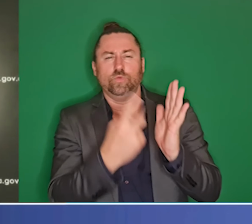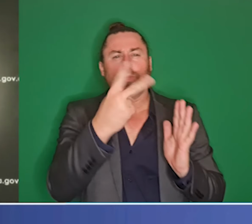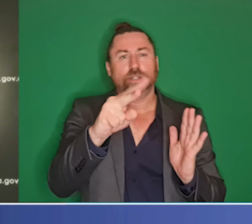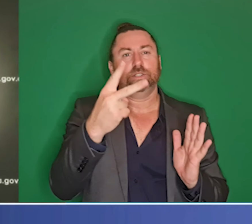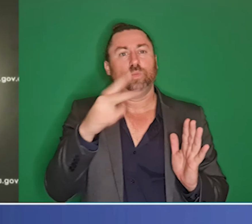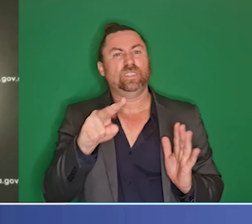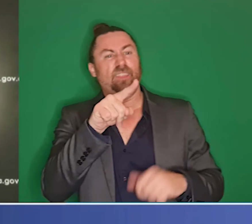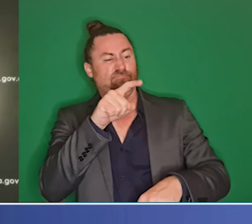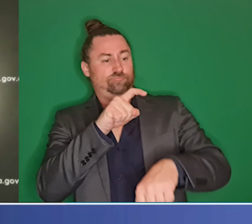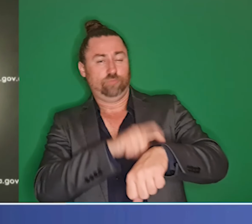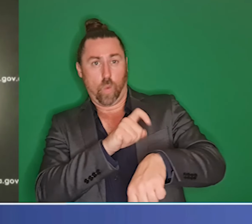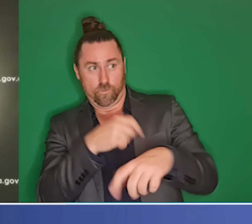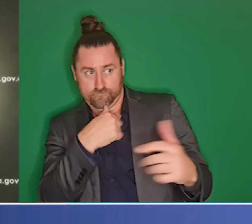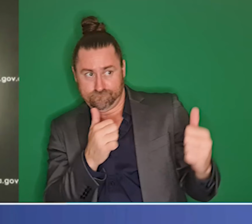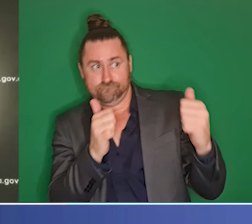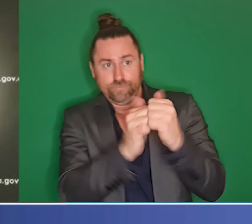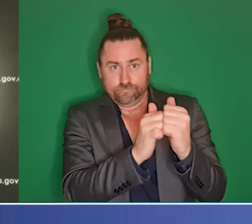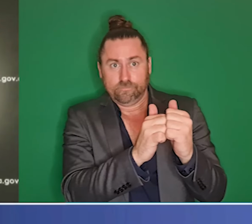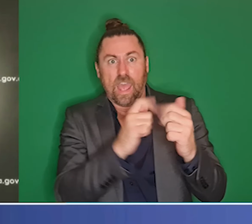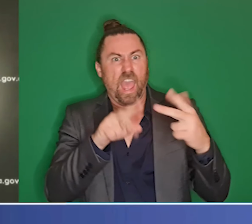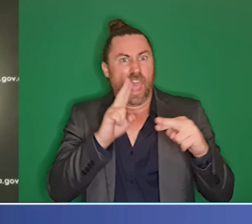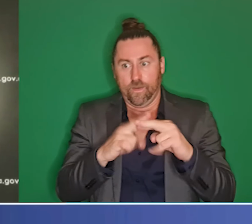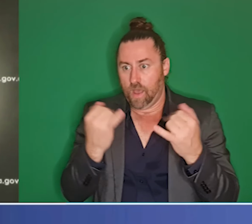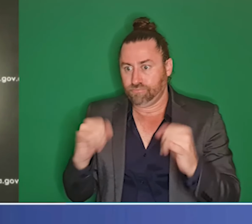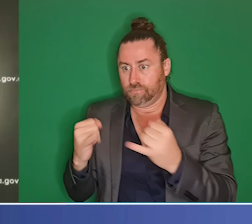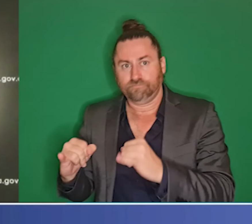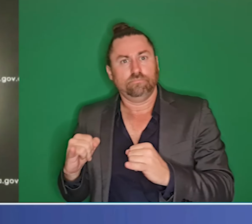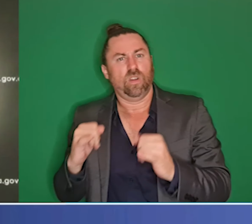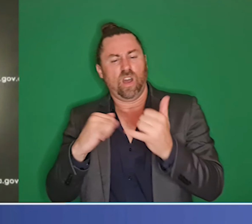and it was designed for supporting state hospital systems